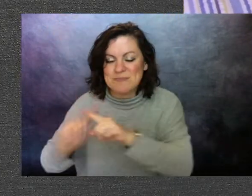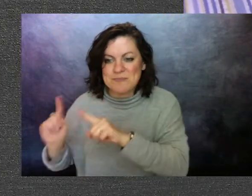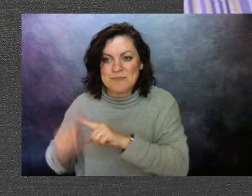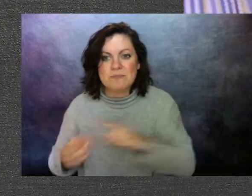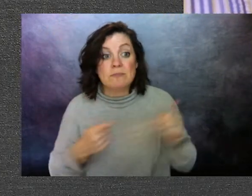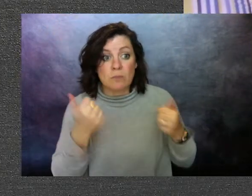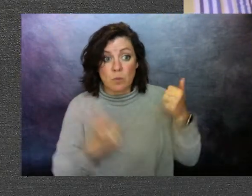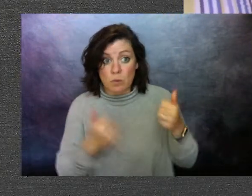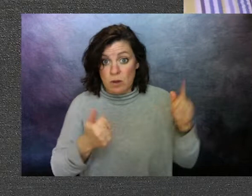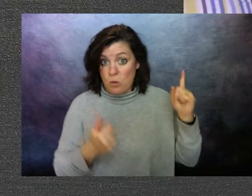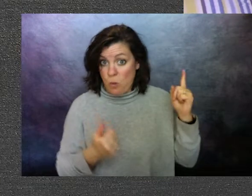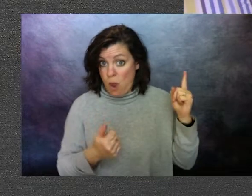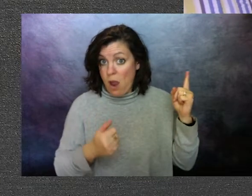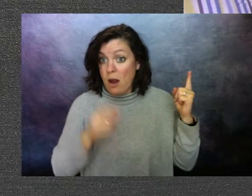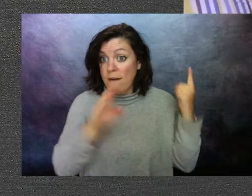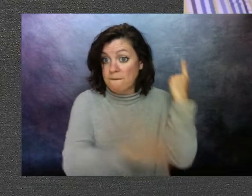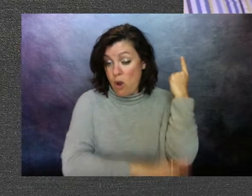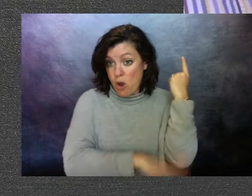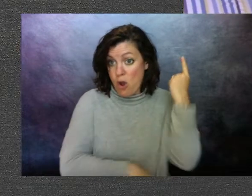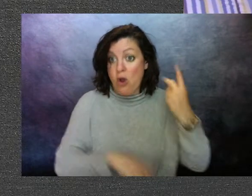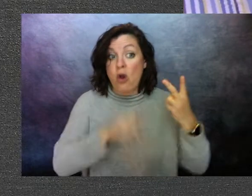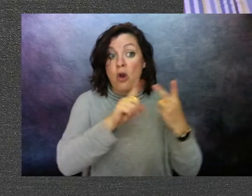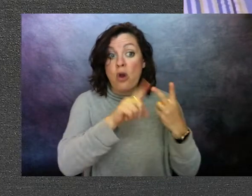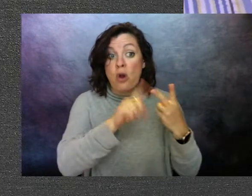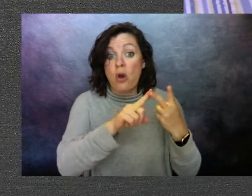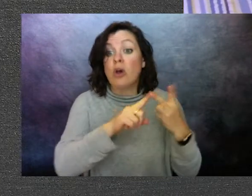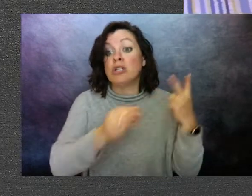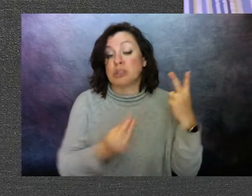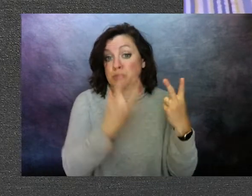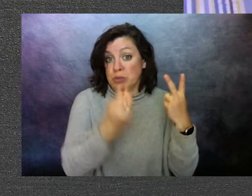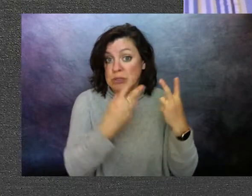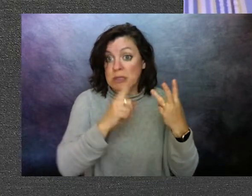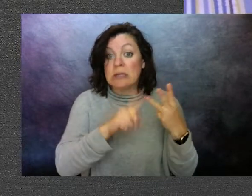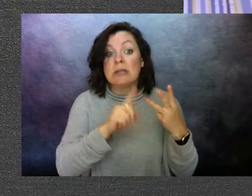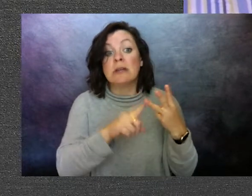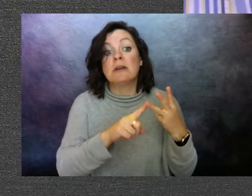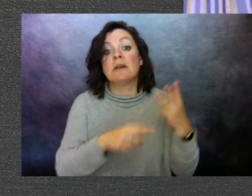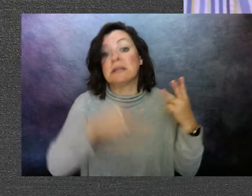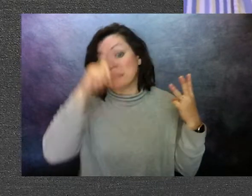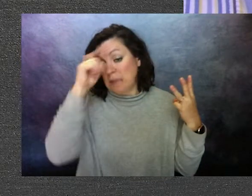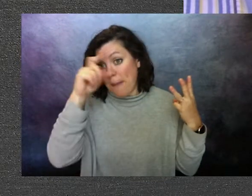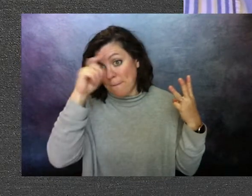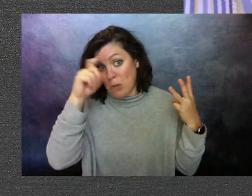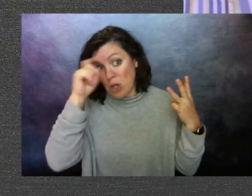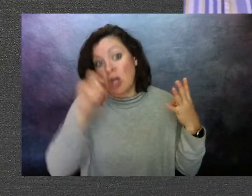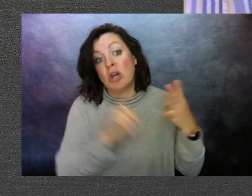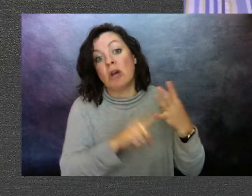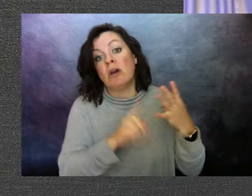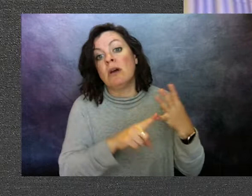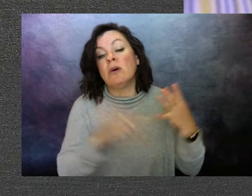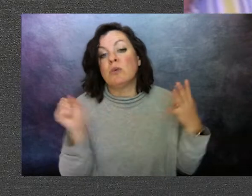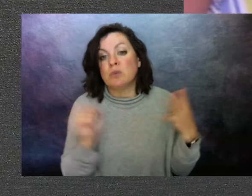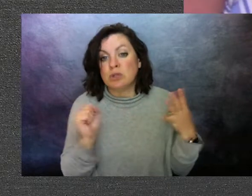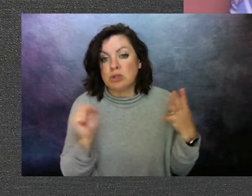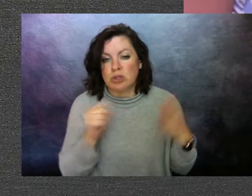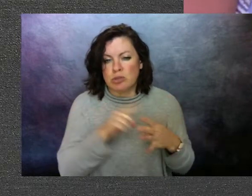Do you think number one, fall, number two, spring, number three, summer, or number four, winter?